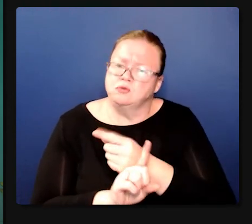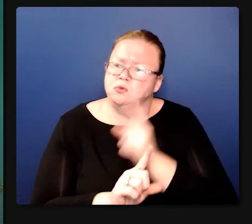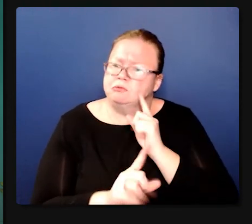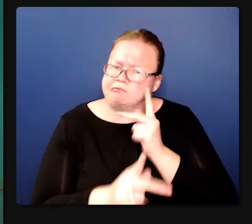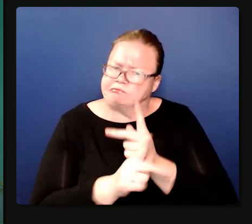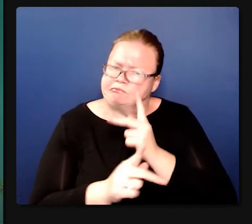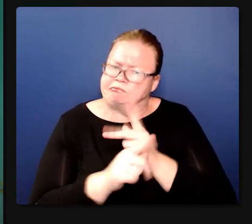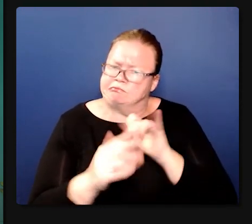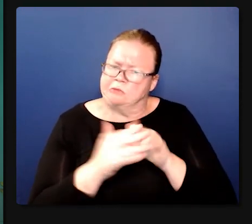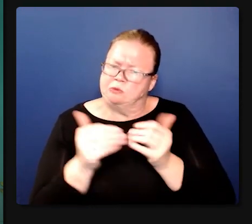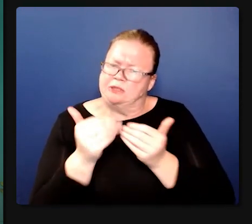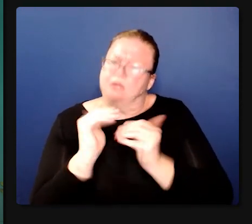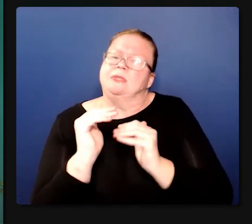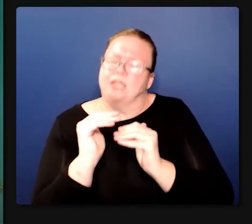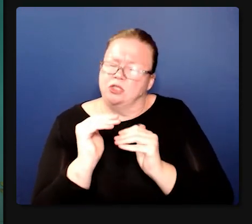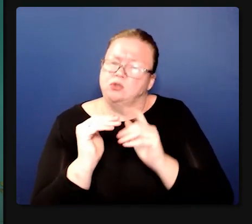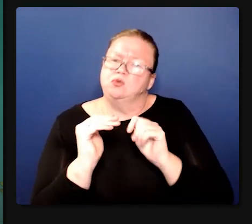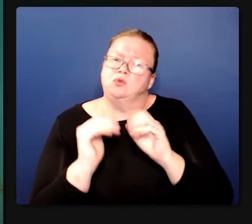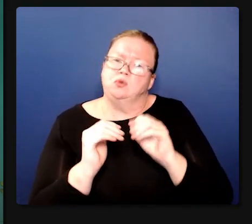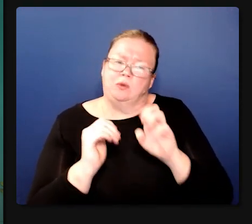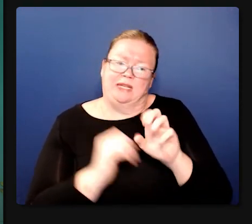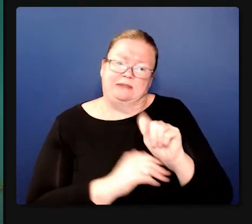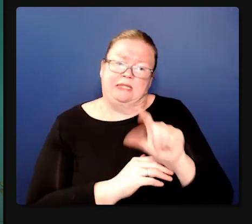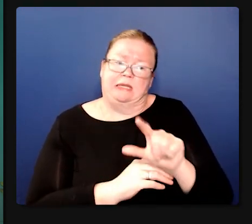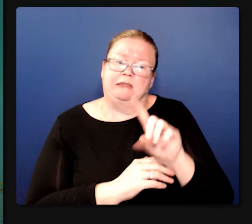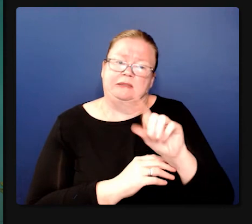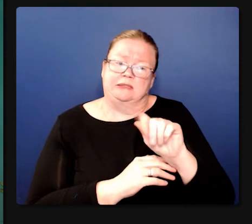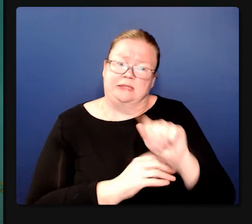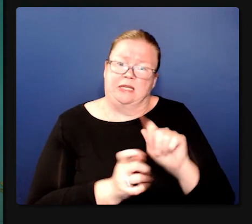of doing ETL data transformations in there.